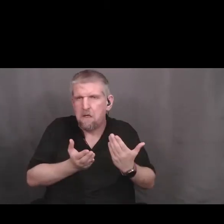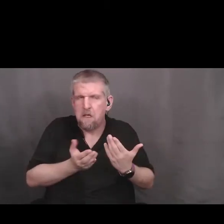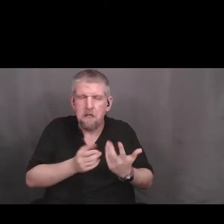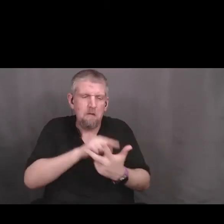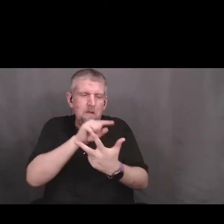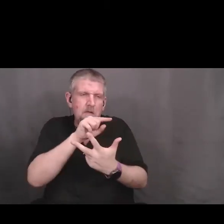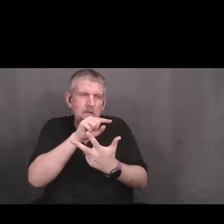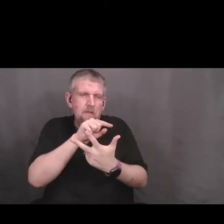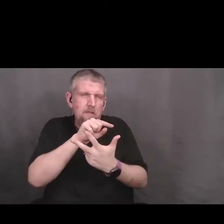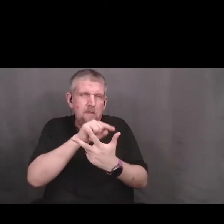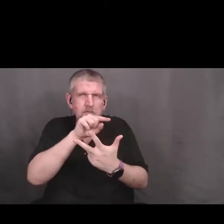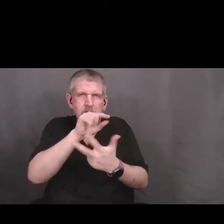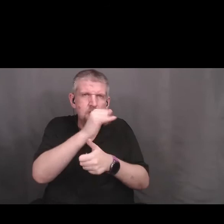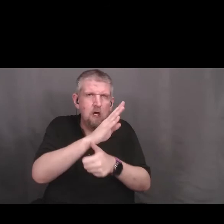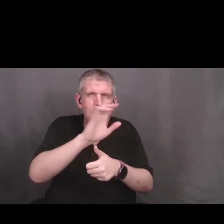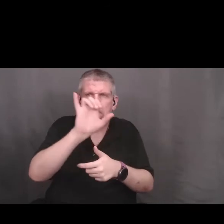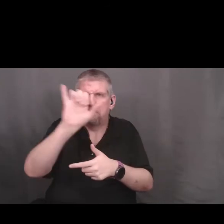that they would like to accomplish.